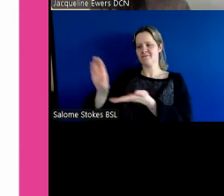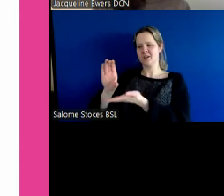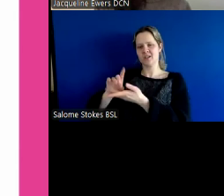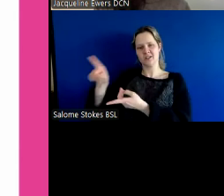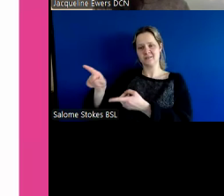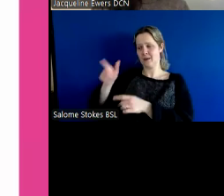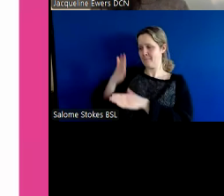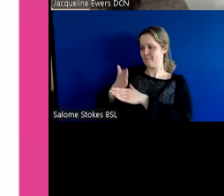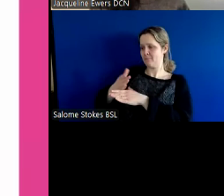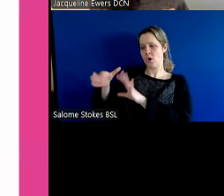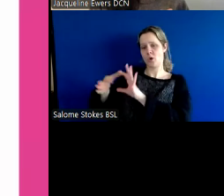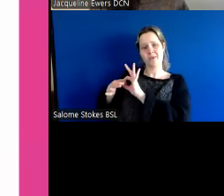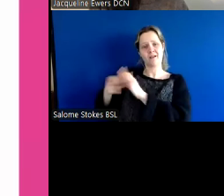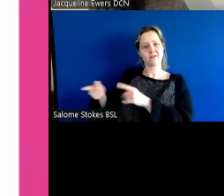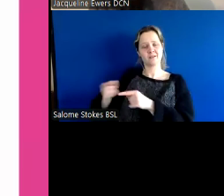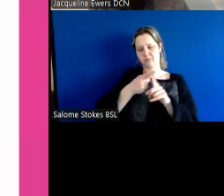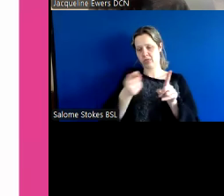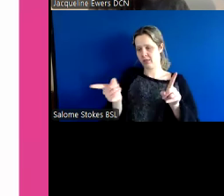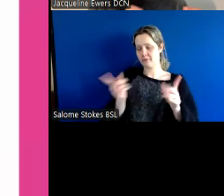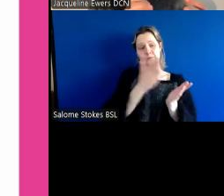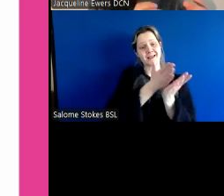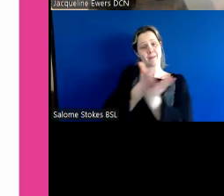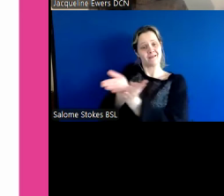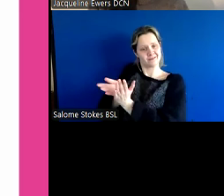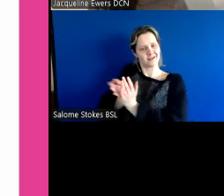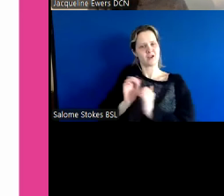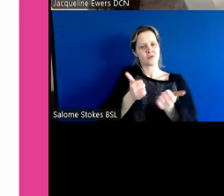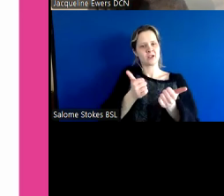Segmentation has the advantage of enabling greater personalization,